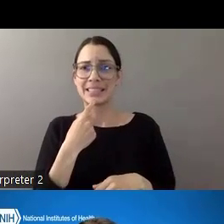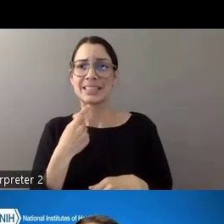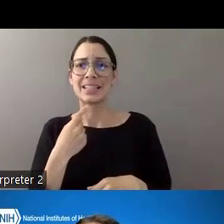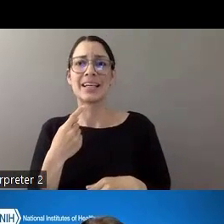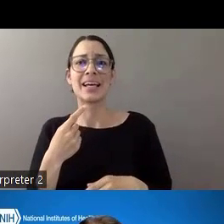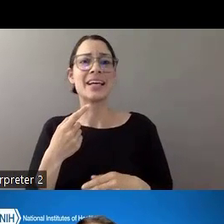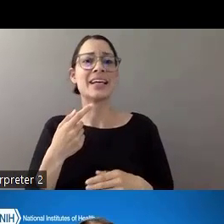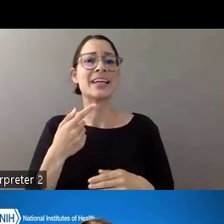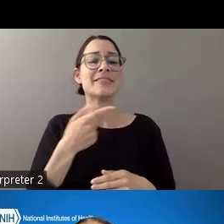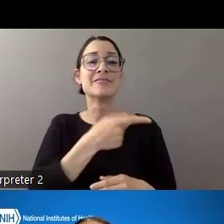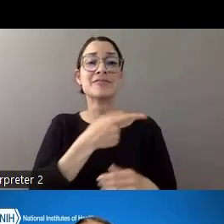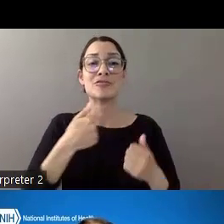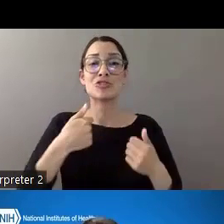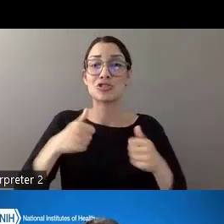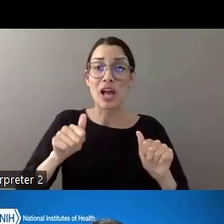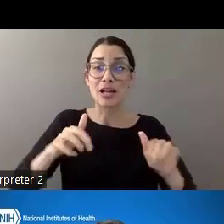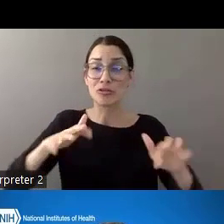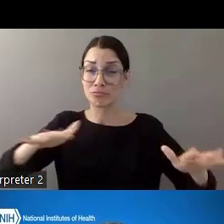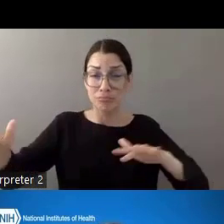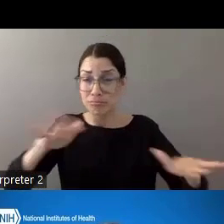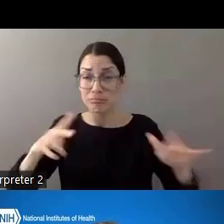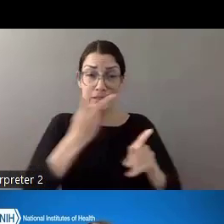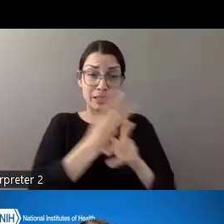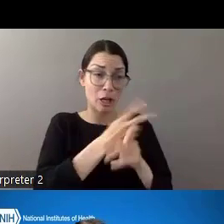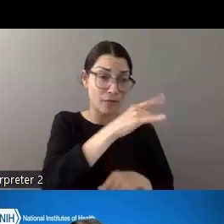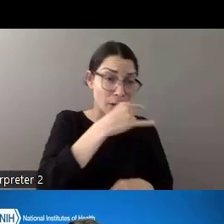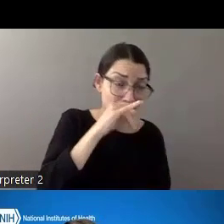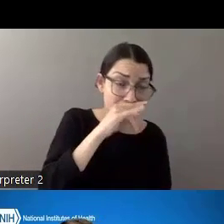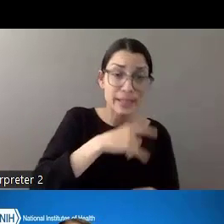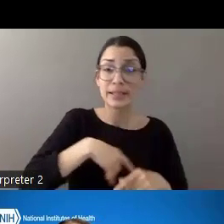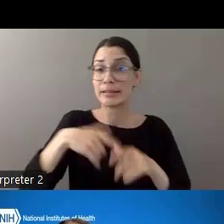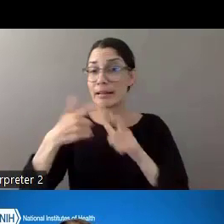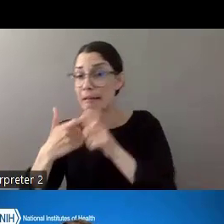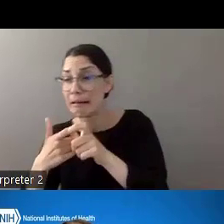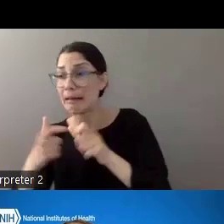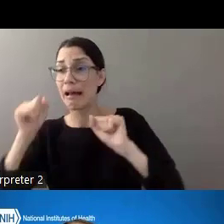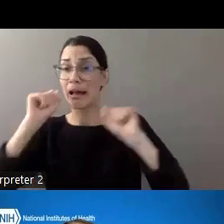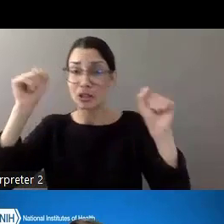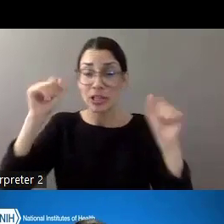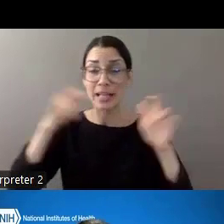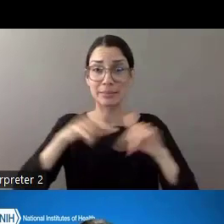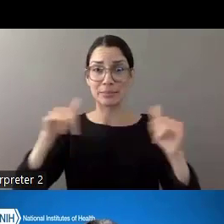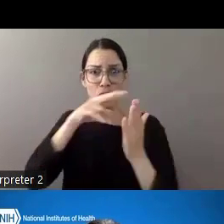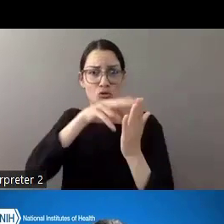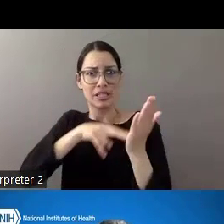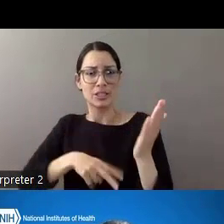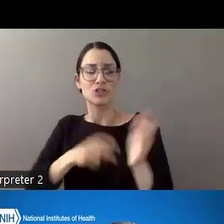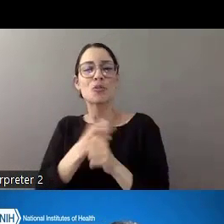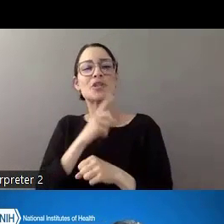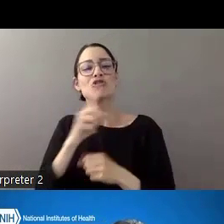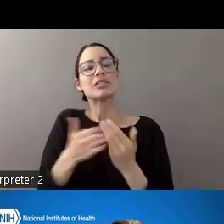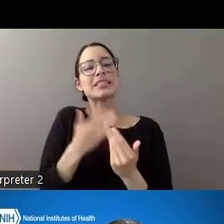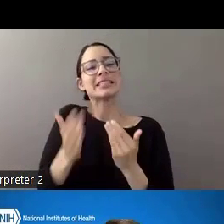taking care of their kids, and eating dinner. So you want to make it easy for people to figure out what's going on in your application.